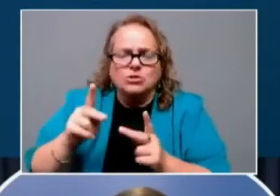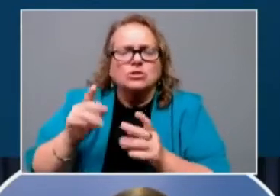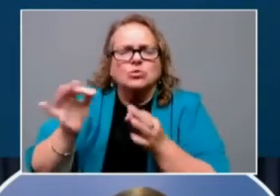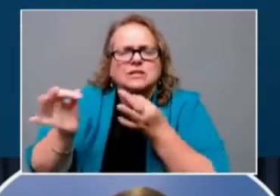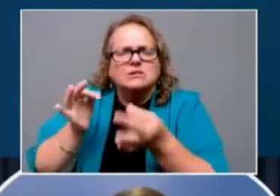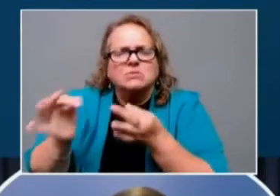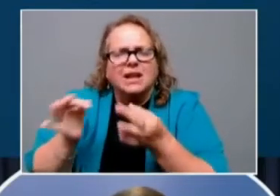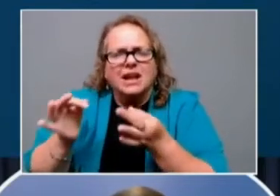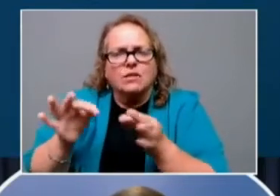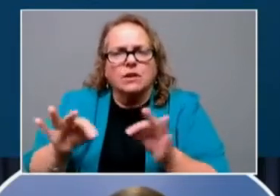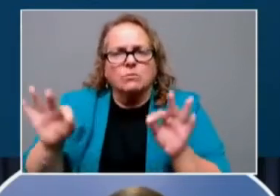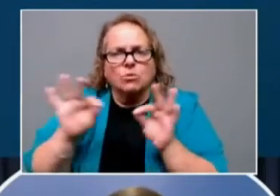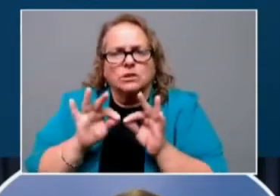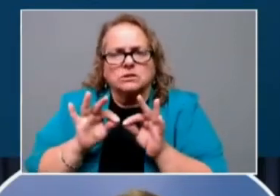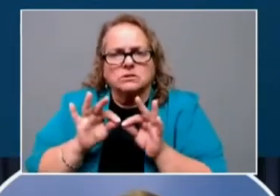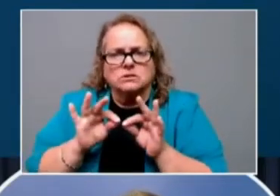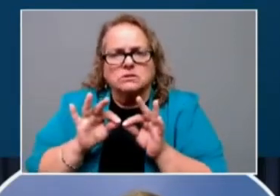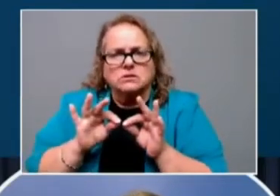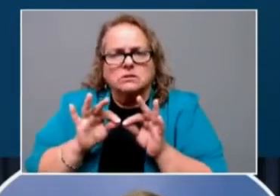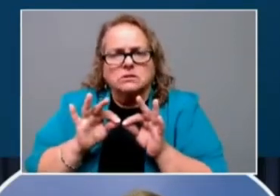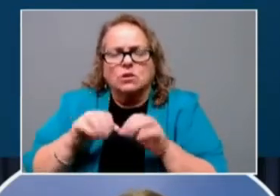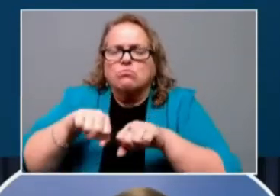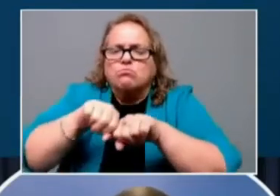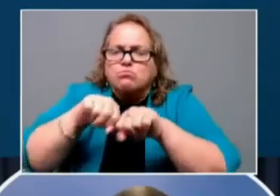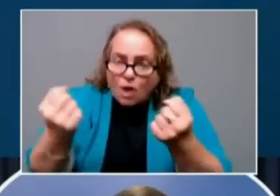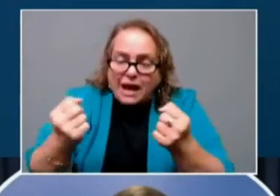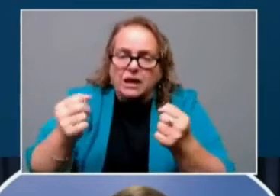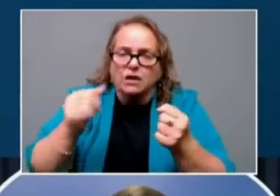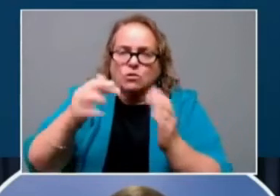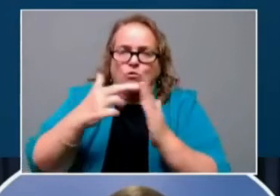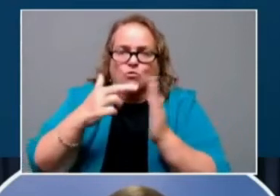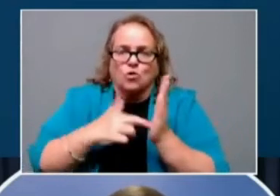this thanksgiving dinner rule doesn't guarantee that they're going to get